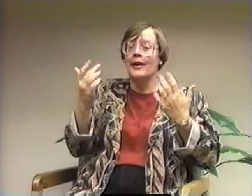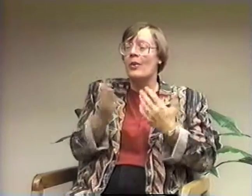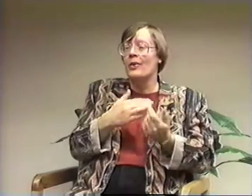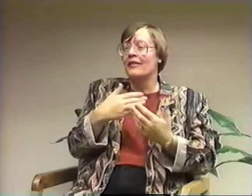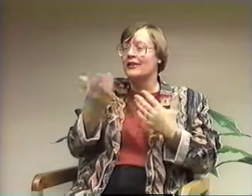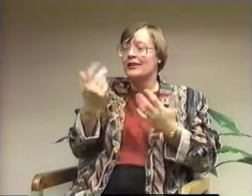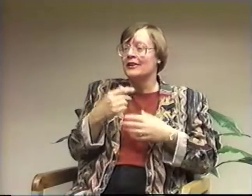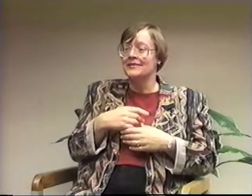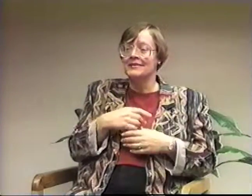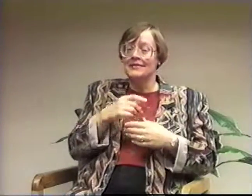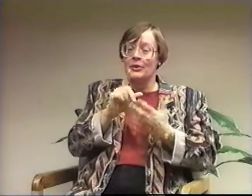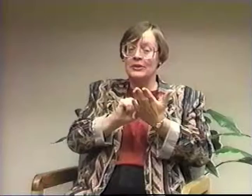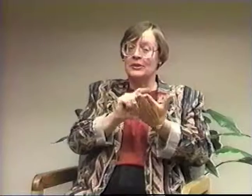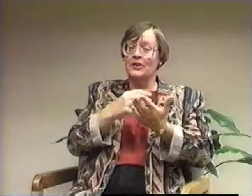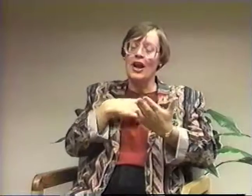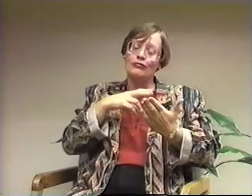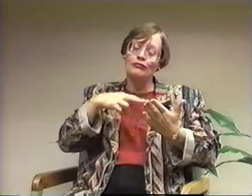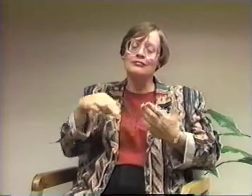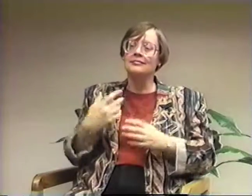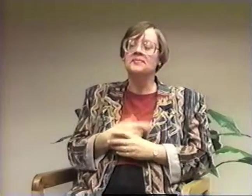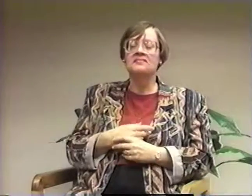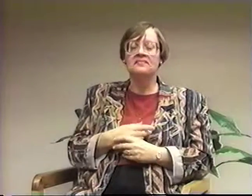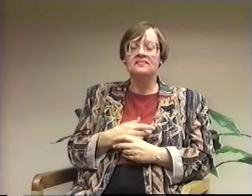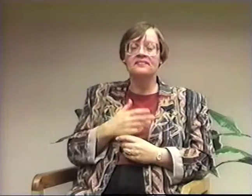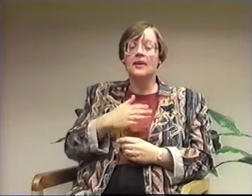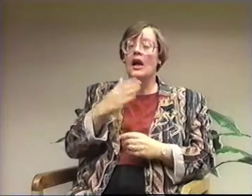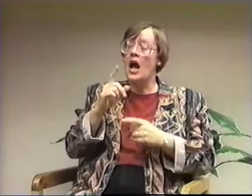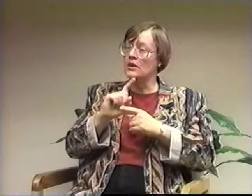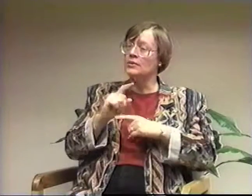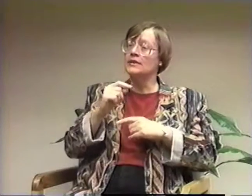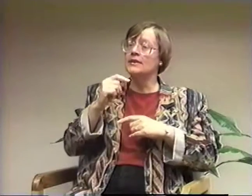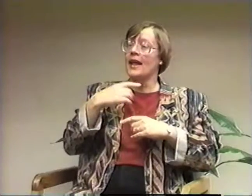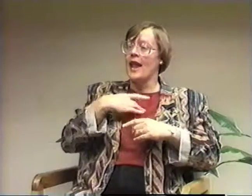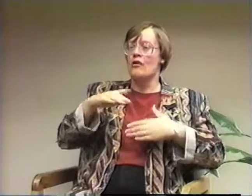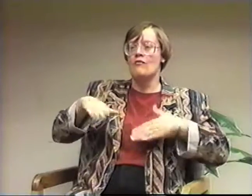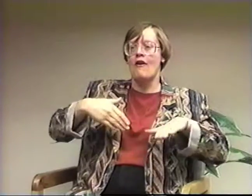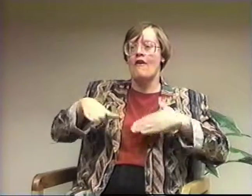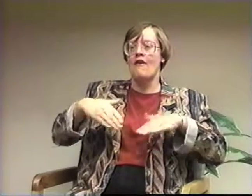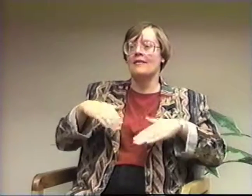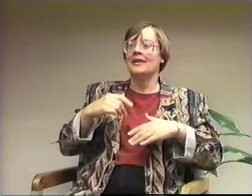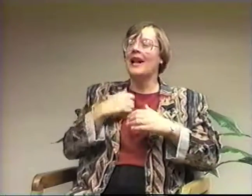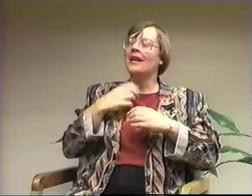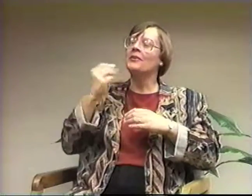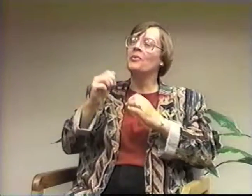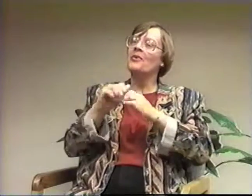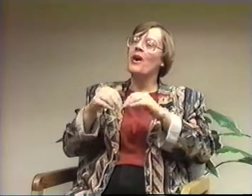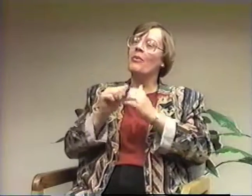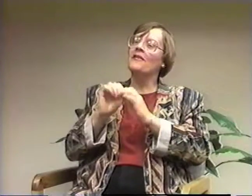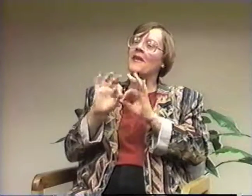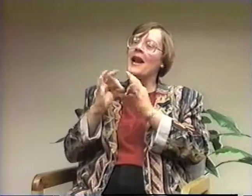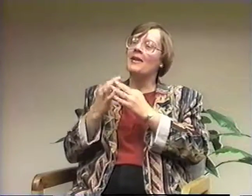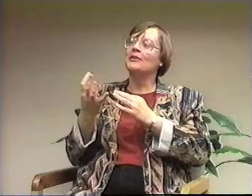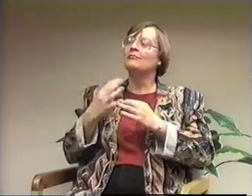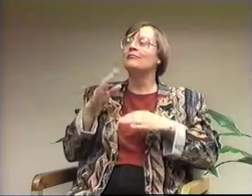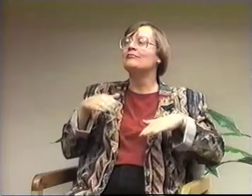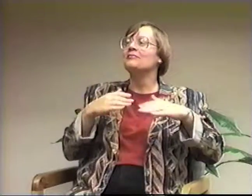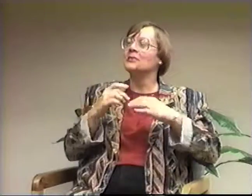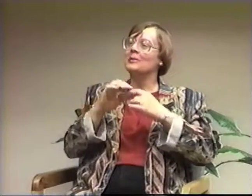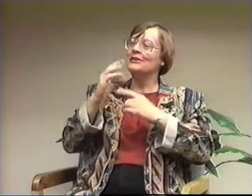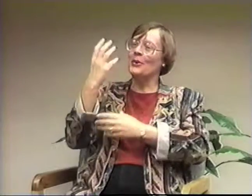magazines, books, whatever. I read anything in print. I like to go for walks, especially with my family